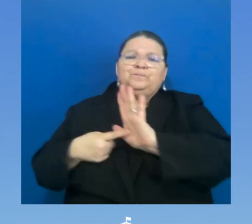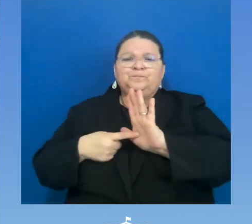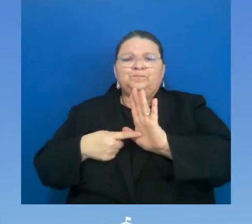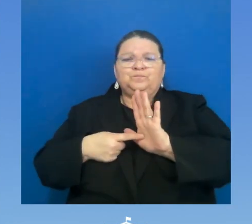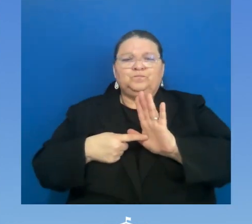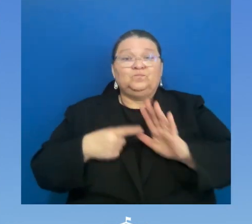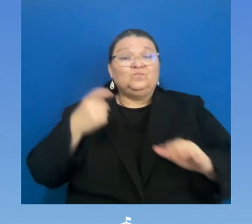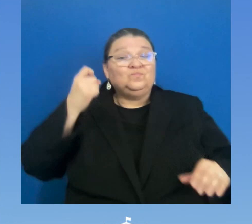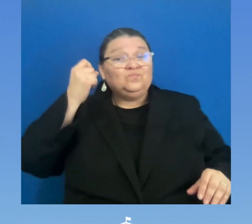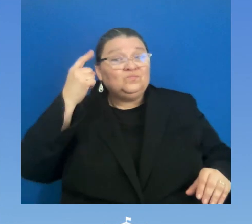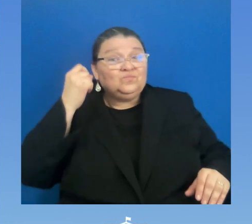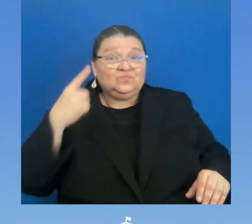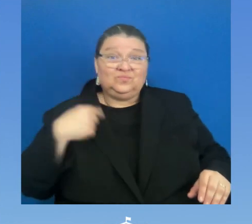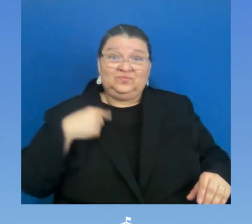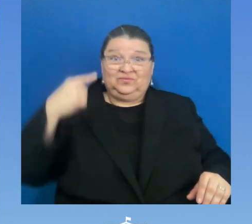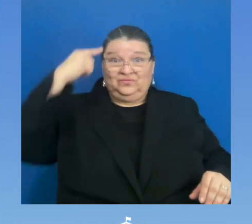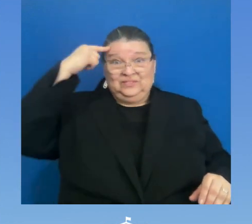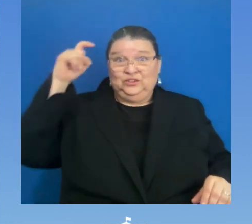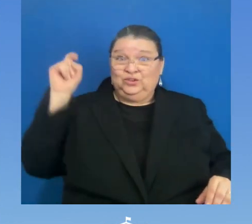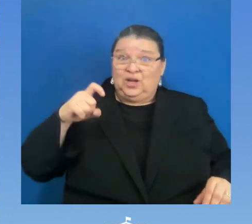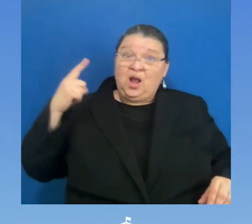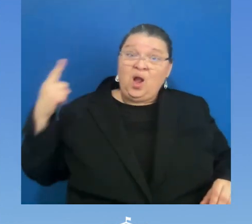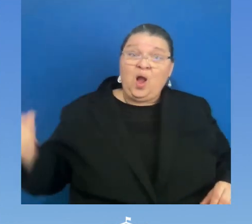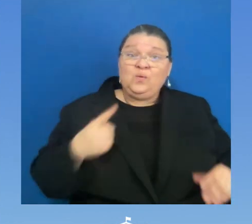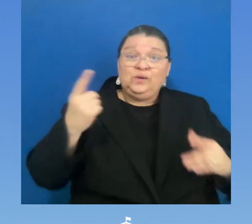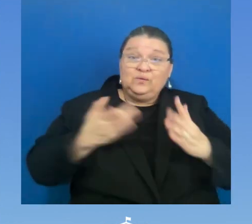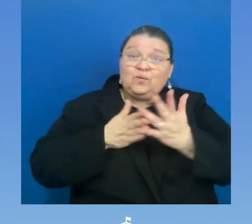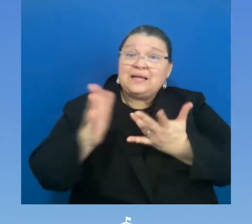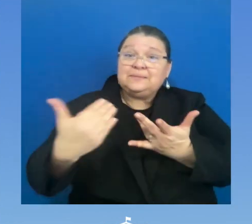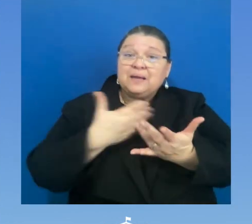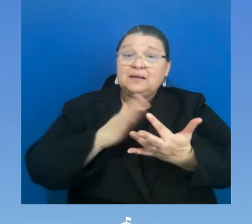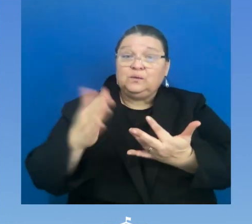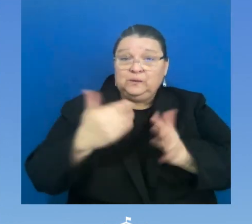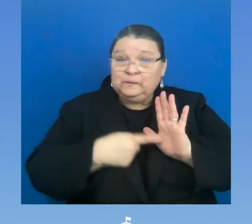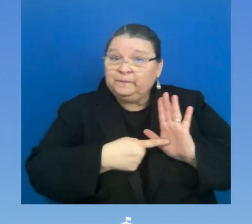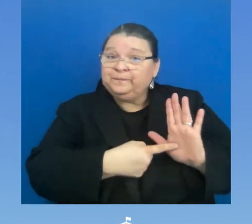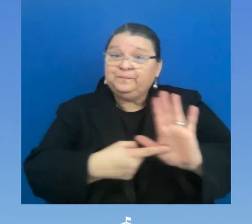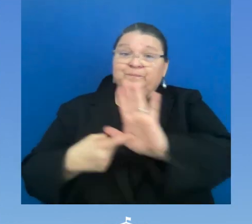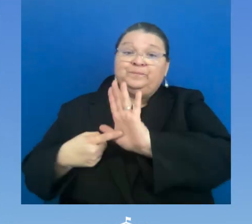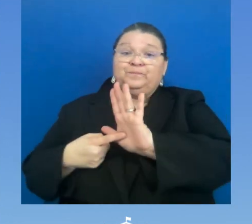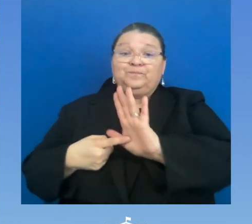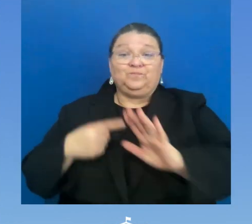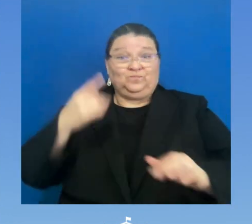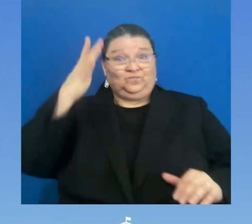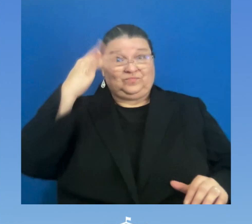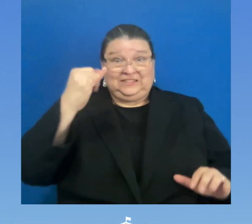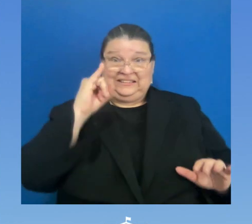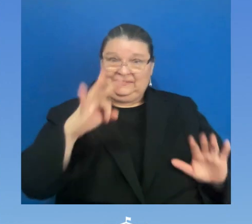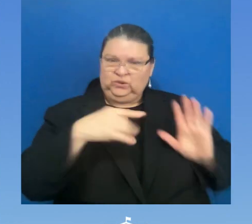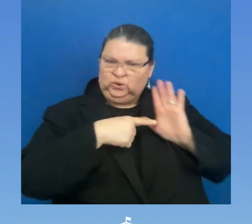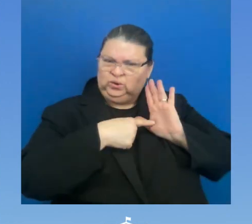Because pay transparency creates accountability. And accountability -- well, that drives progress.